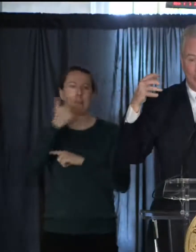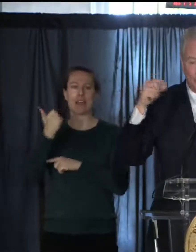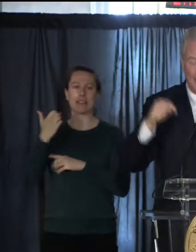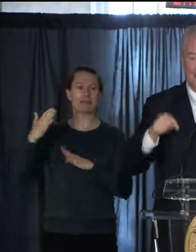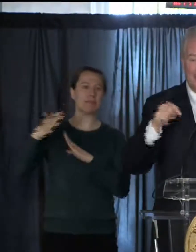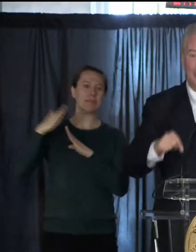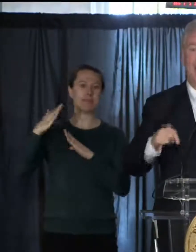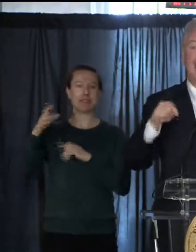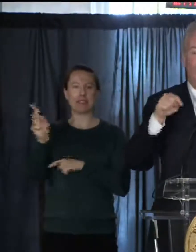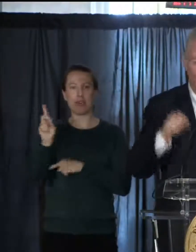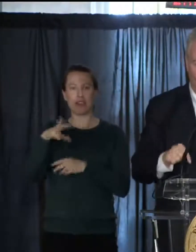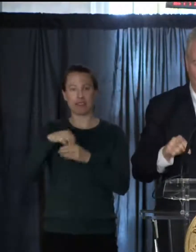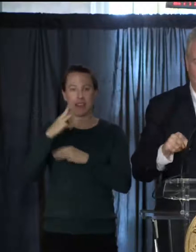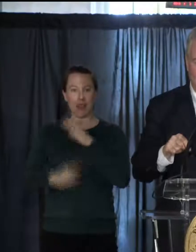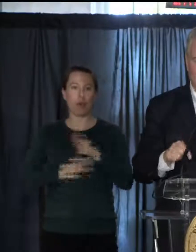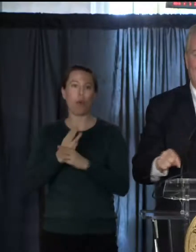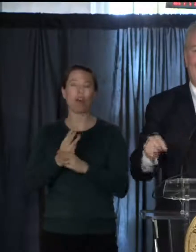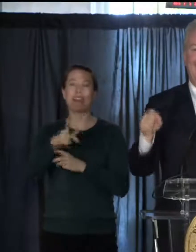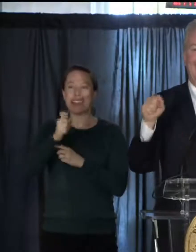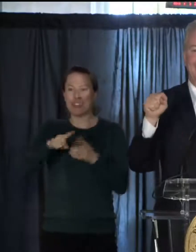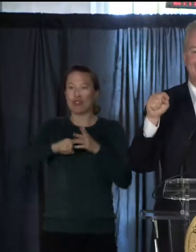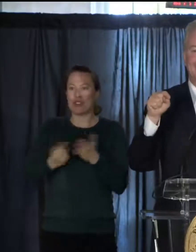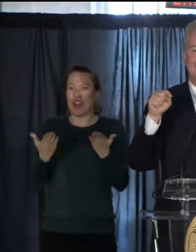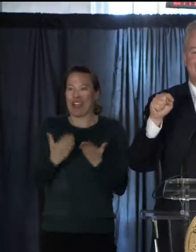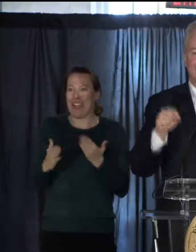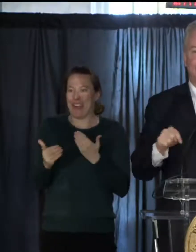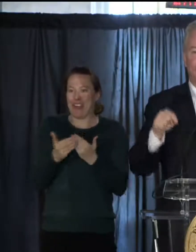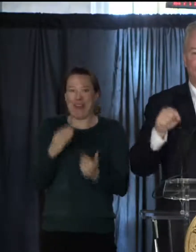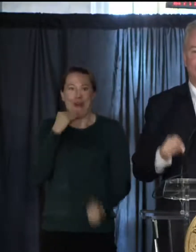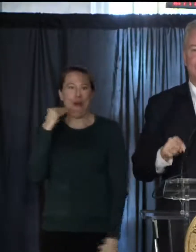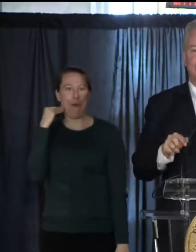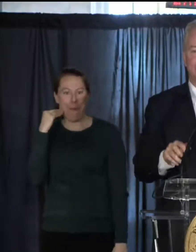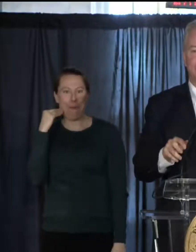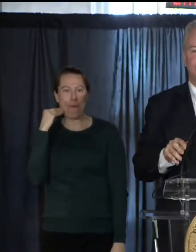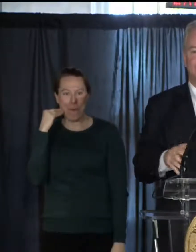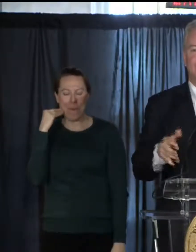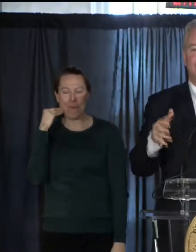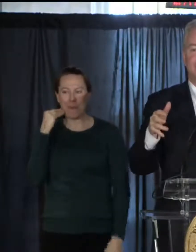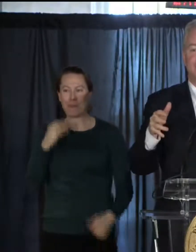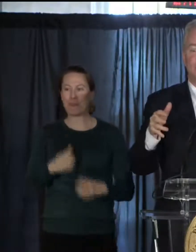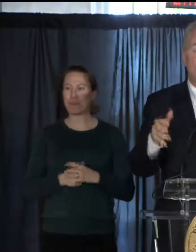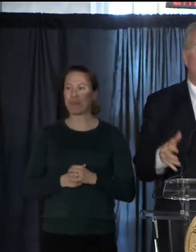RIGHT HERE AT HOME, AND IF WE ARE GOING TO -- WE ARE THE